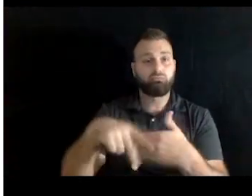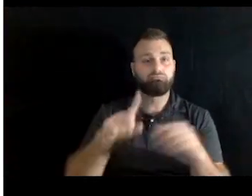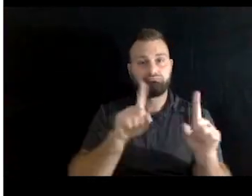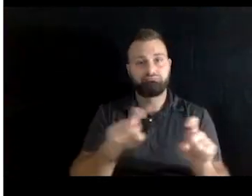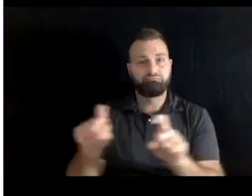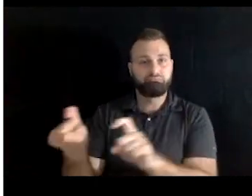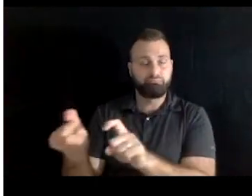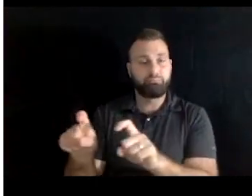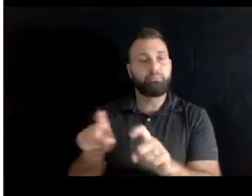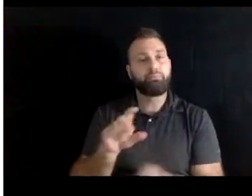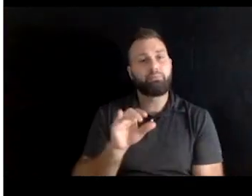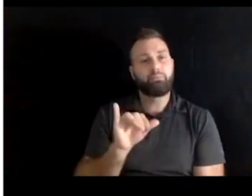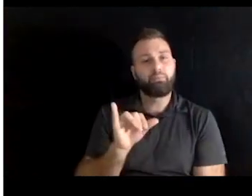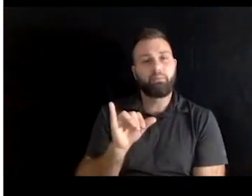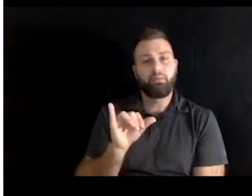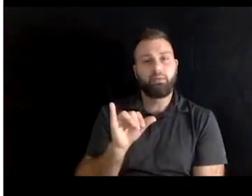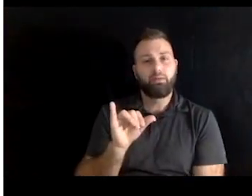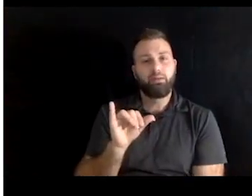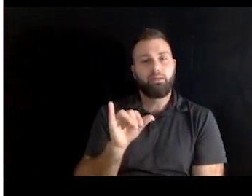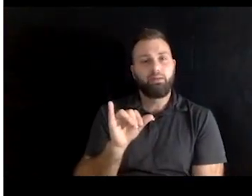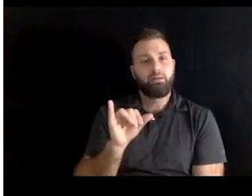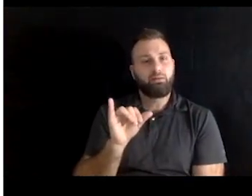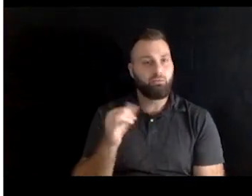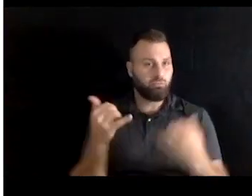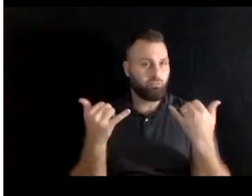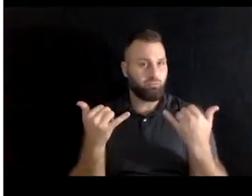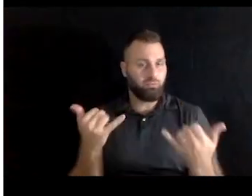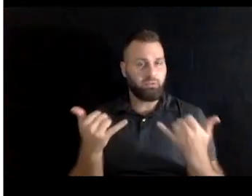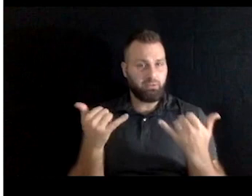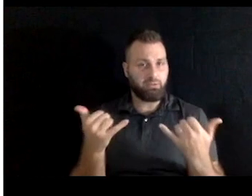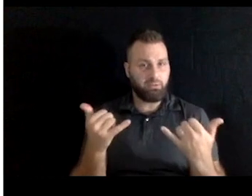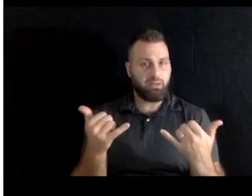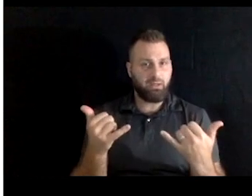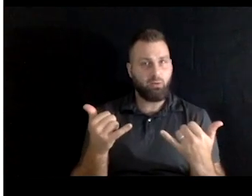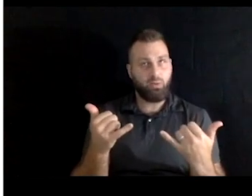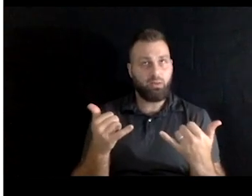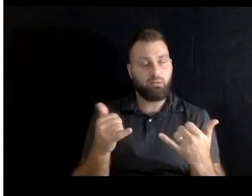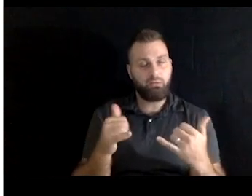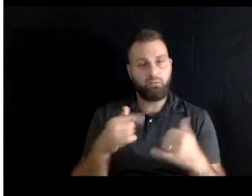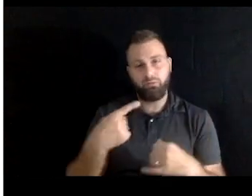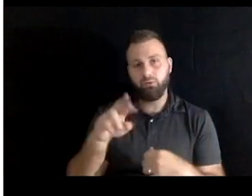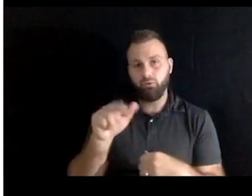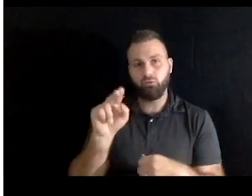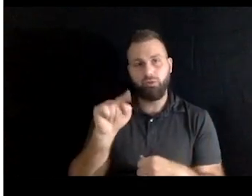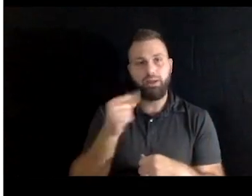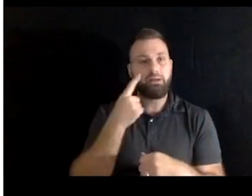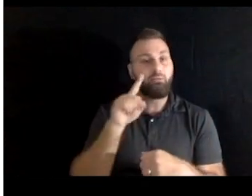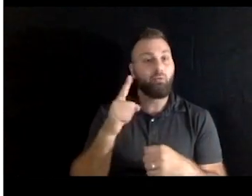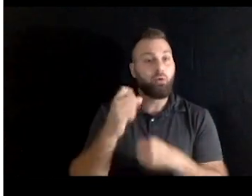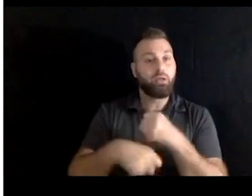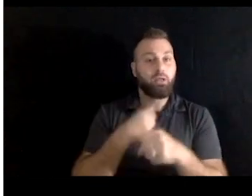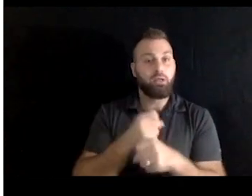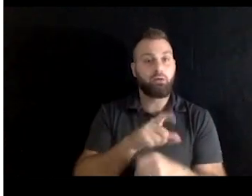This is these are in the field or these grants I should say, or in effect from 2017 to 2021.